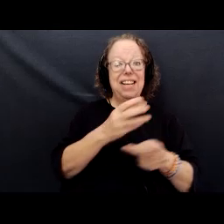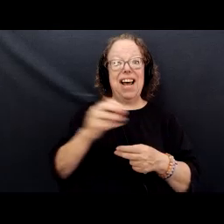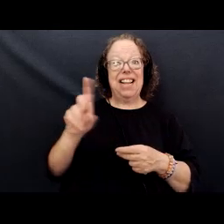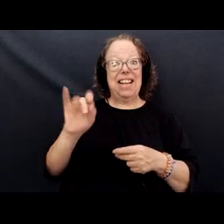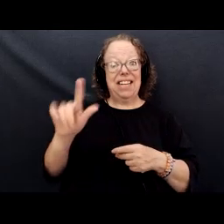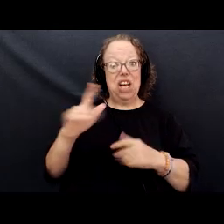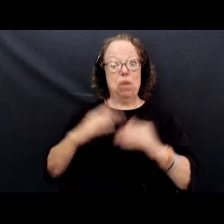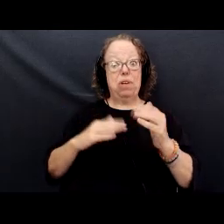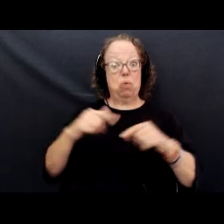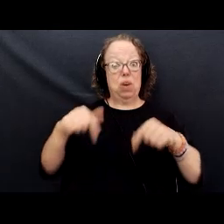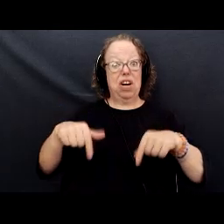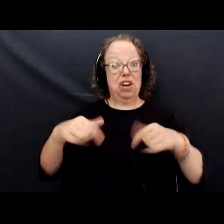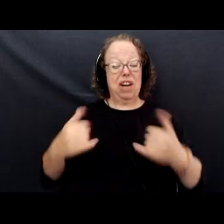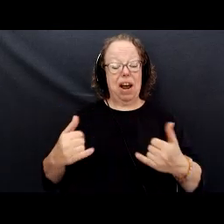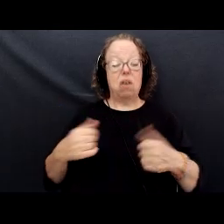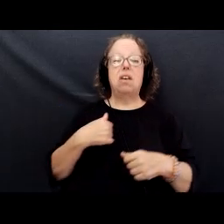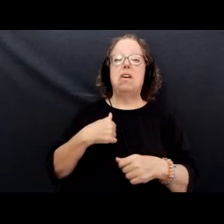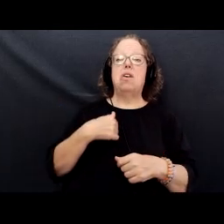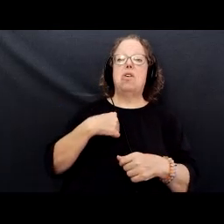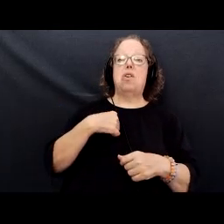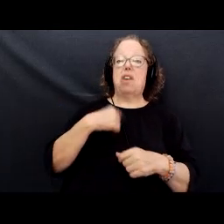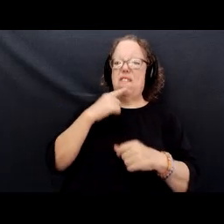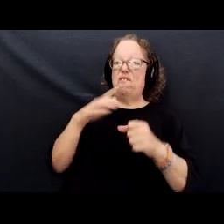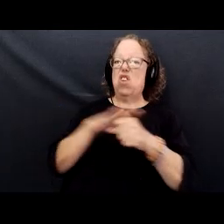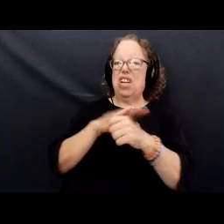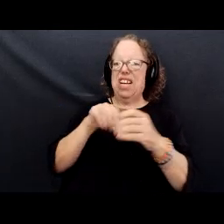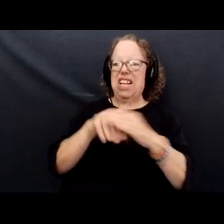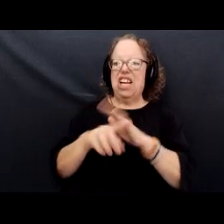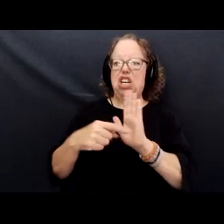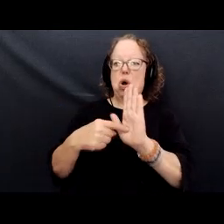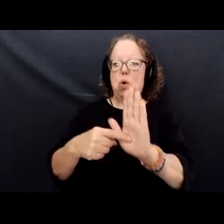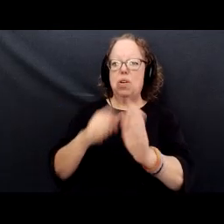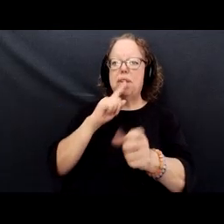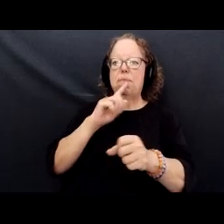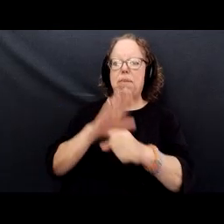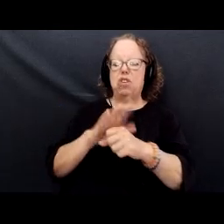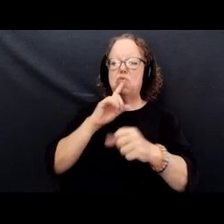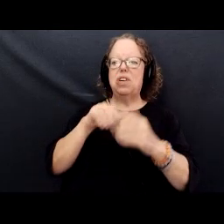ADA accessible. These offices demonstrate AOT's commitment to accessibility and its facilities.